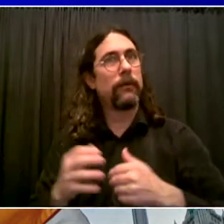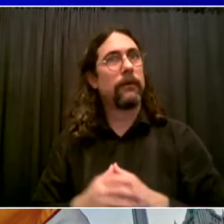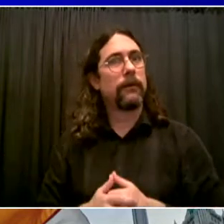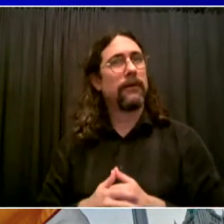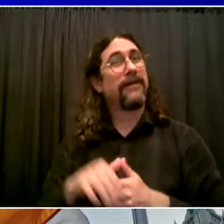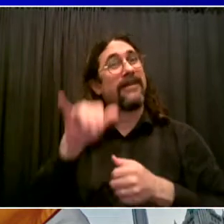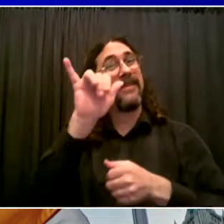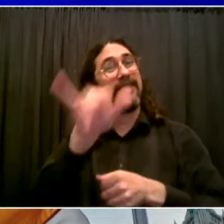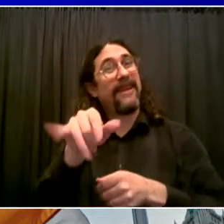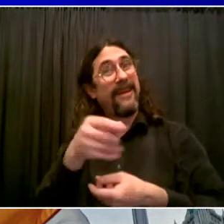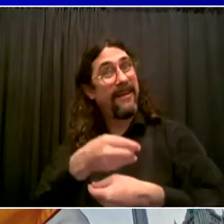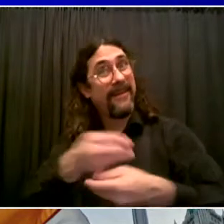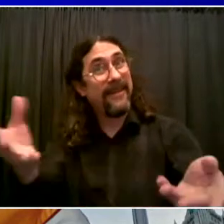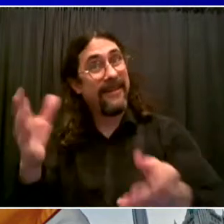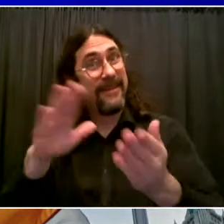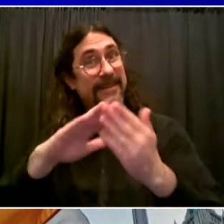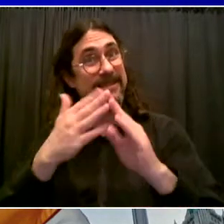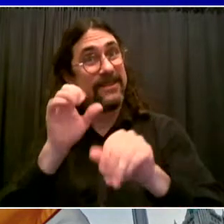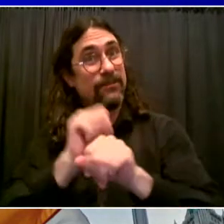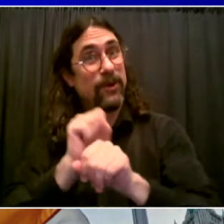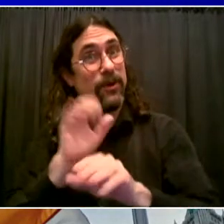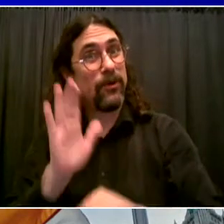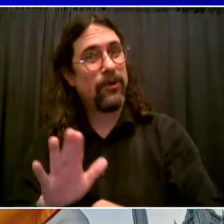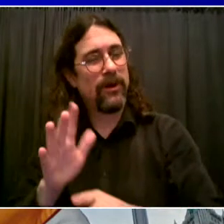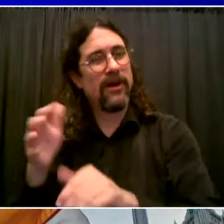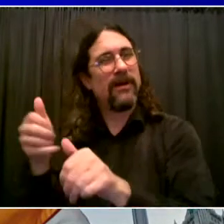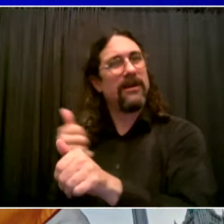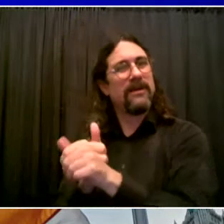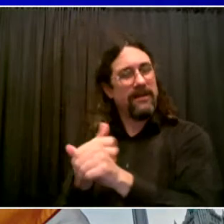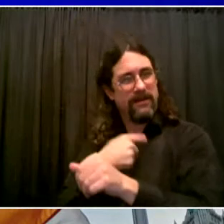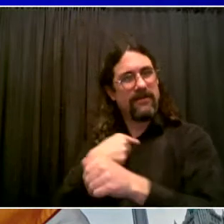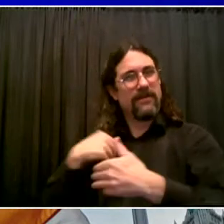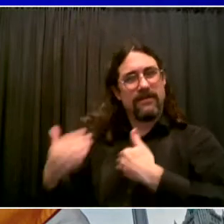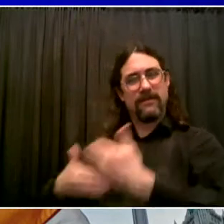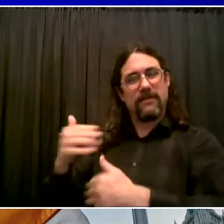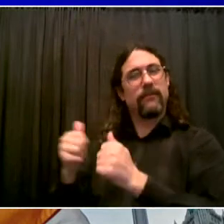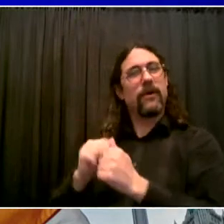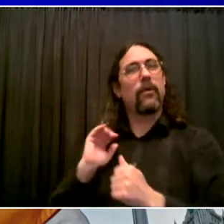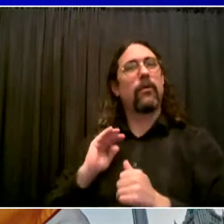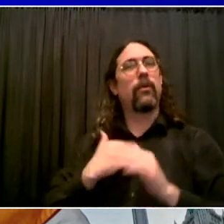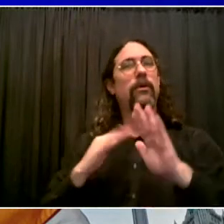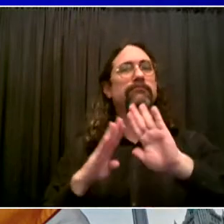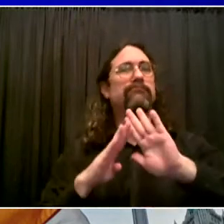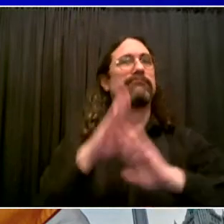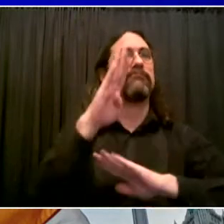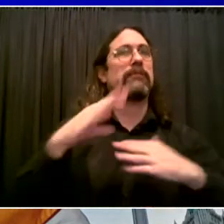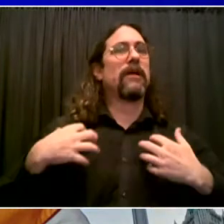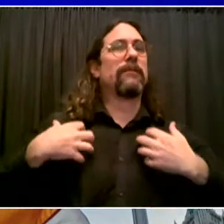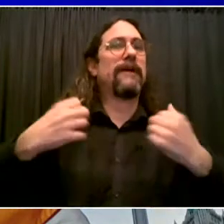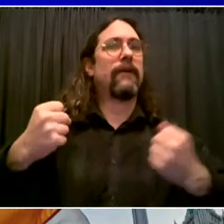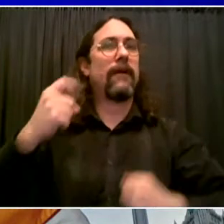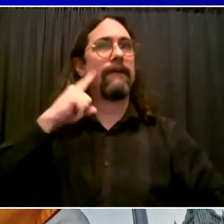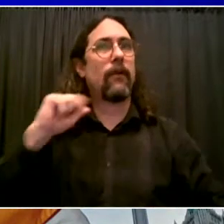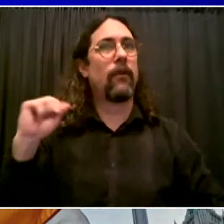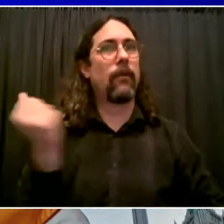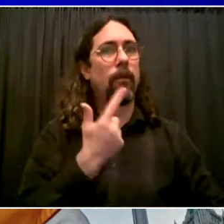THEY CAN HELP US MOVE FORWARD. THIS IS PART OF WHAT A RECOVERY FOR ALL OF US